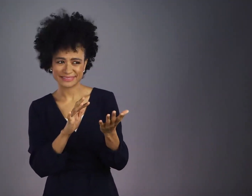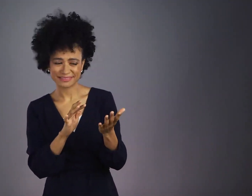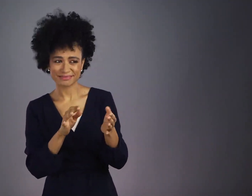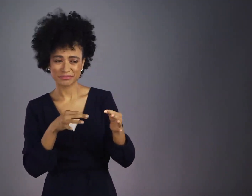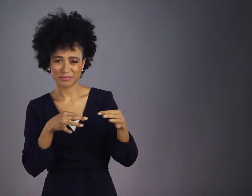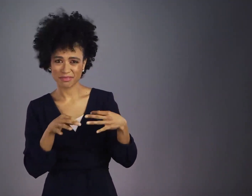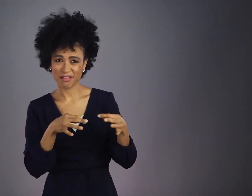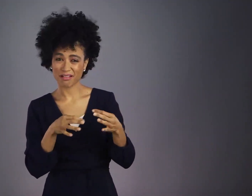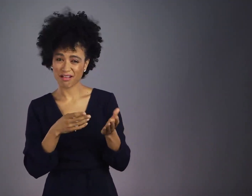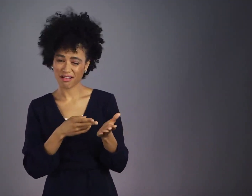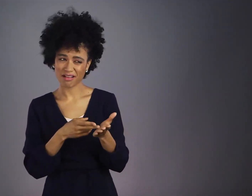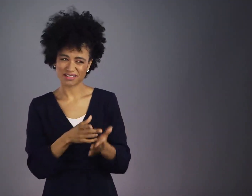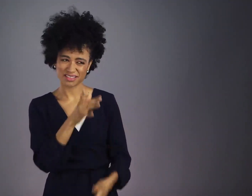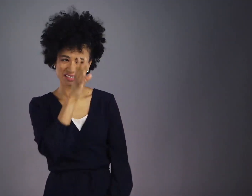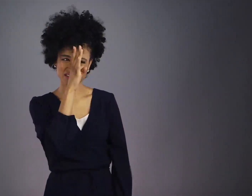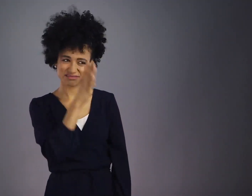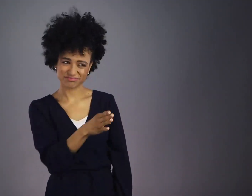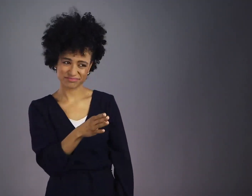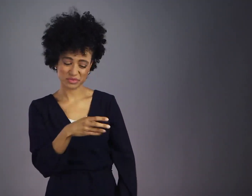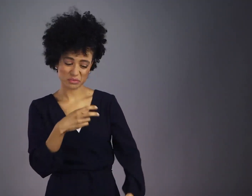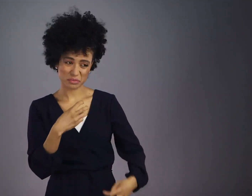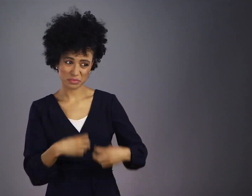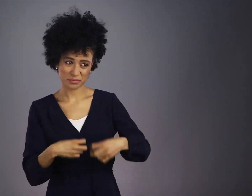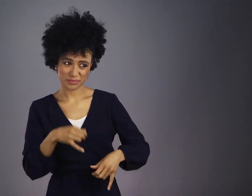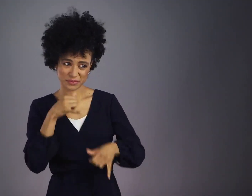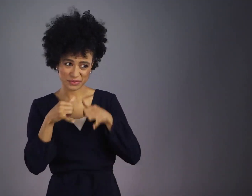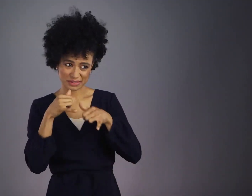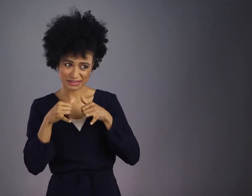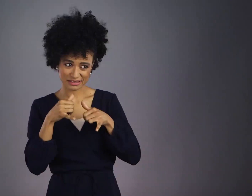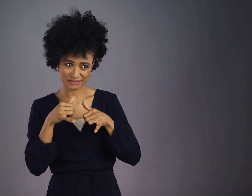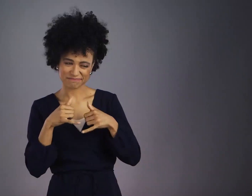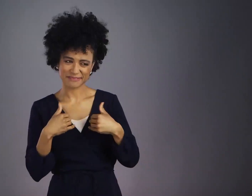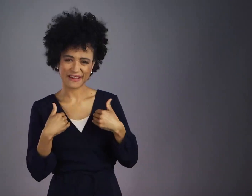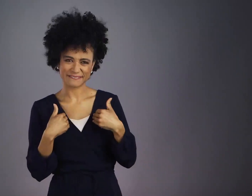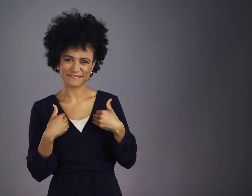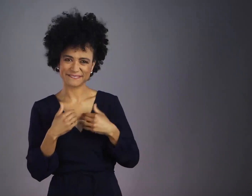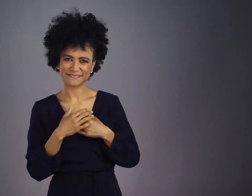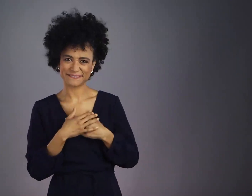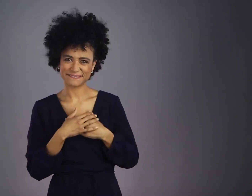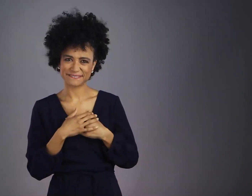Telling them what we are trying to do, we make no bones about our drinking;